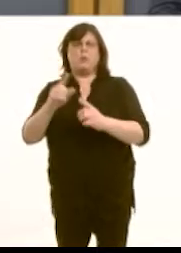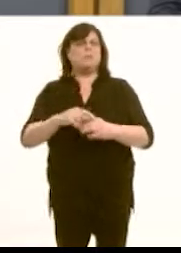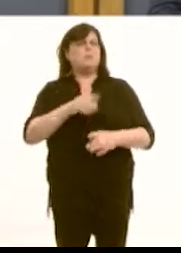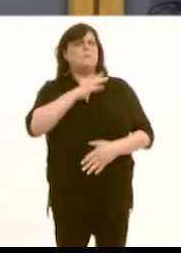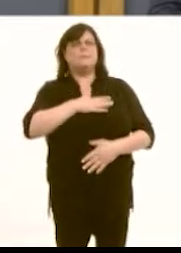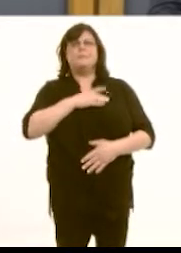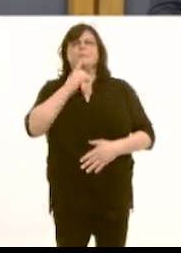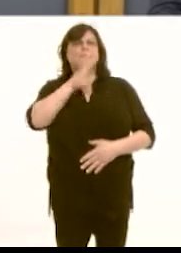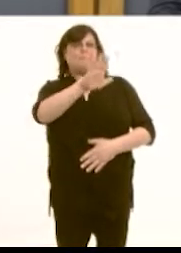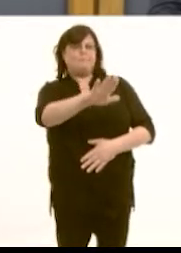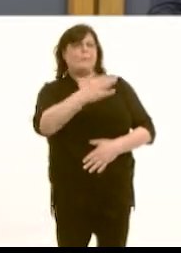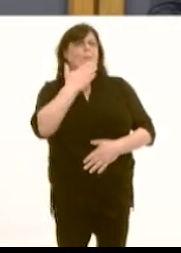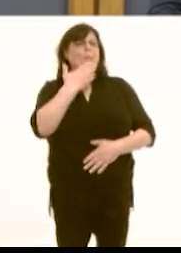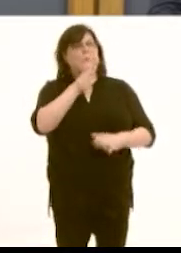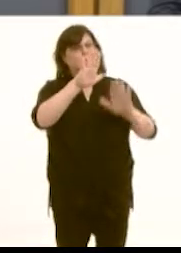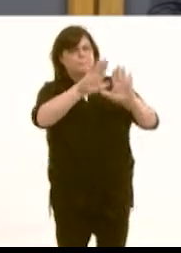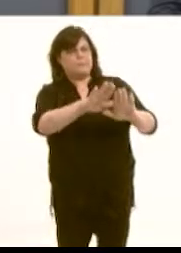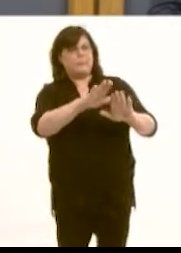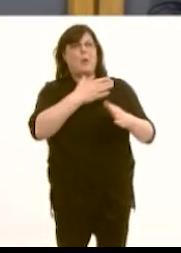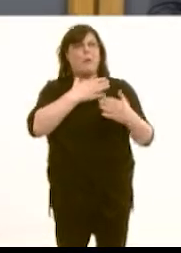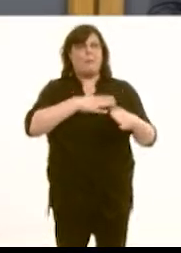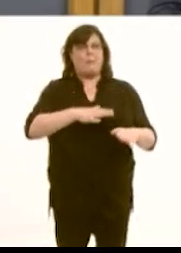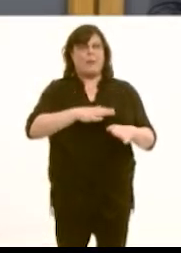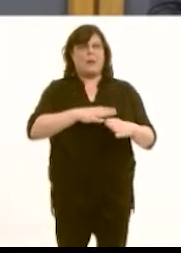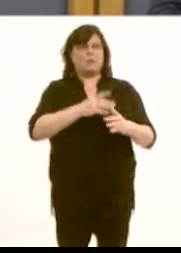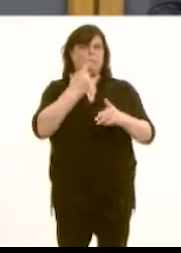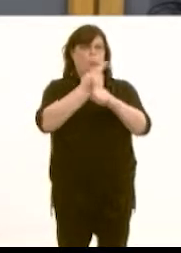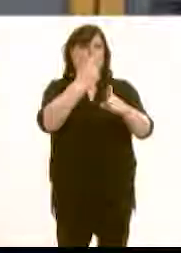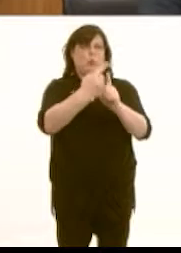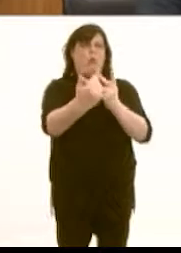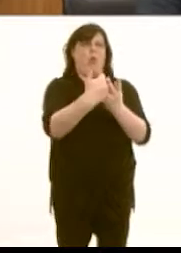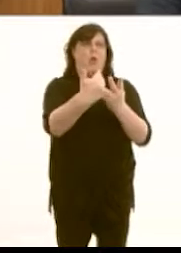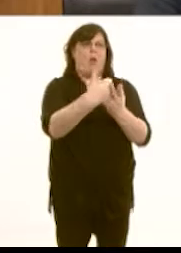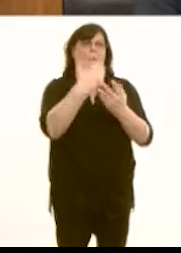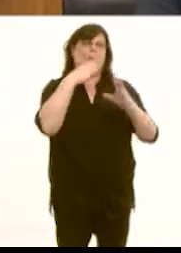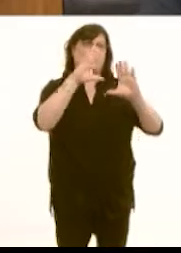Youíve had your opportunity, youíve tried five times in a seated positionóstop. Have you finished, First Minister? I do beg your pardon.